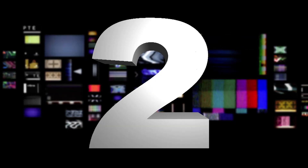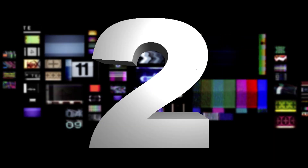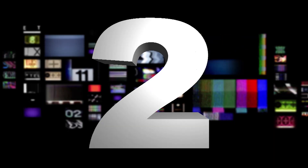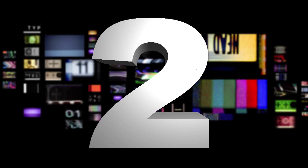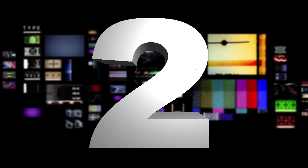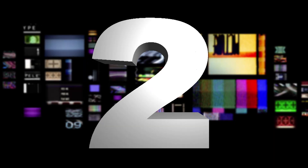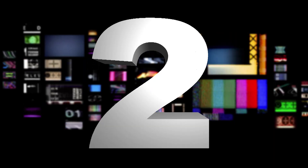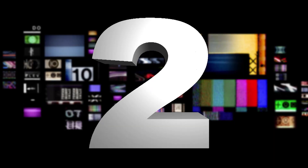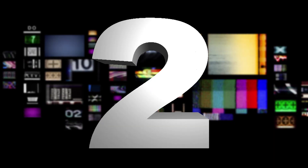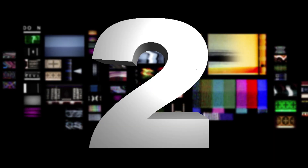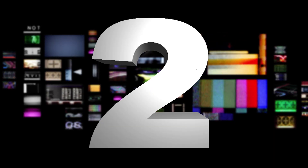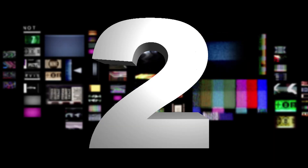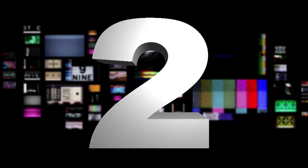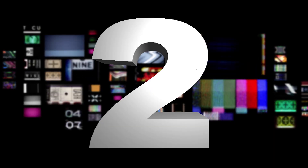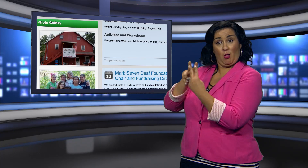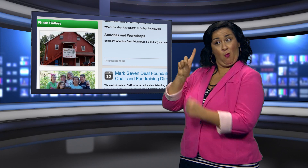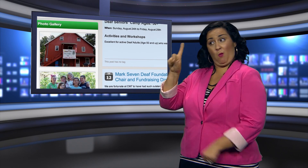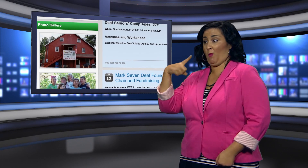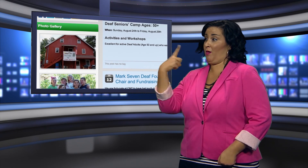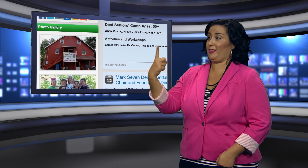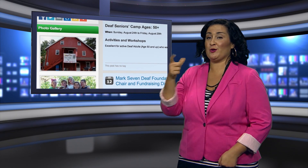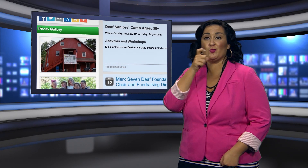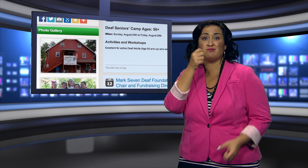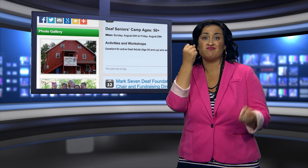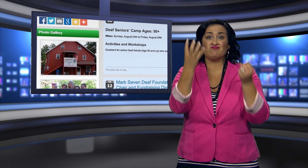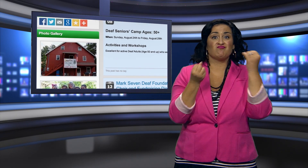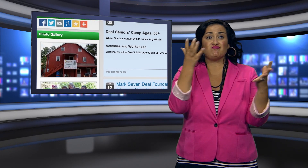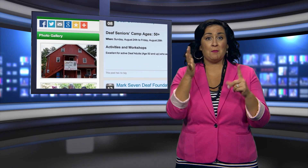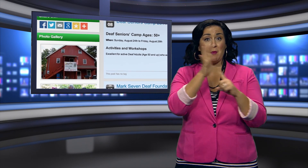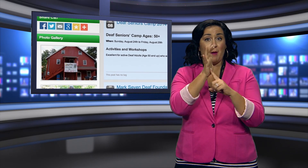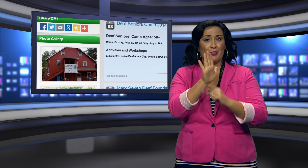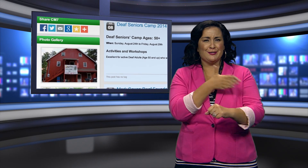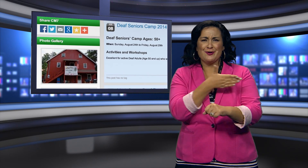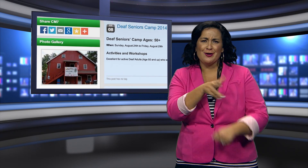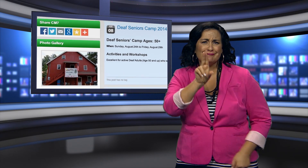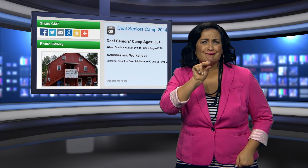Number 2: Tina and Paul aren’t the only ones signing